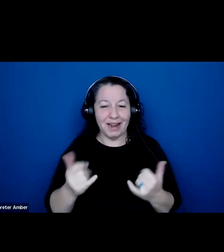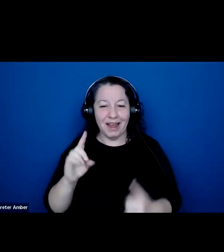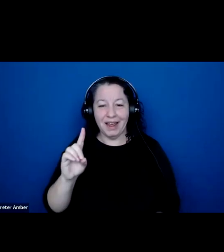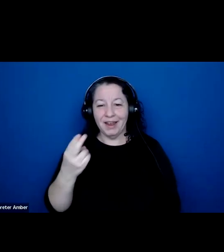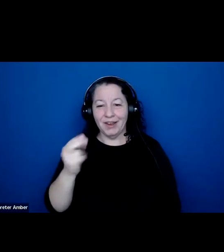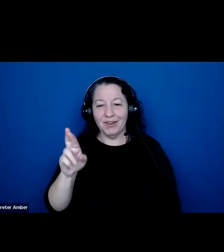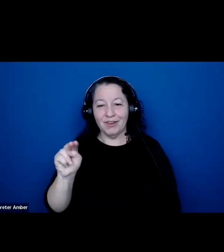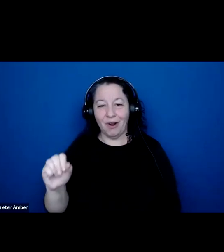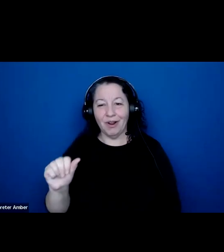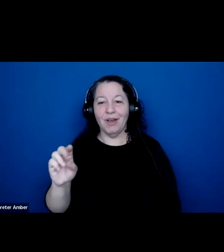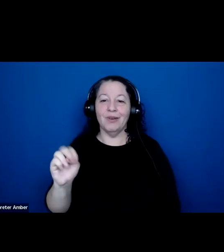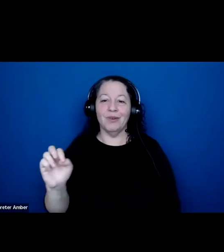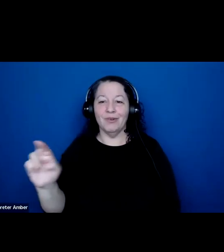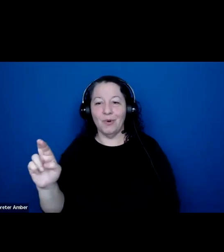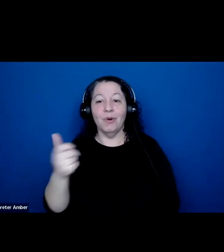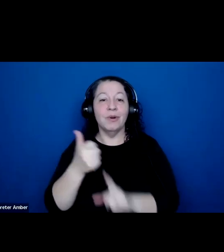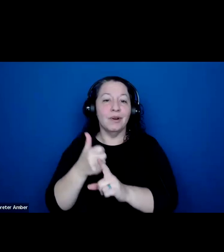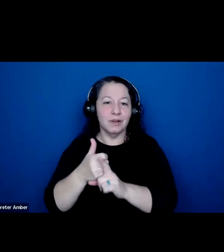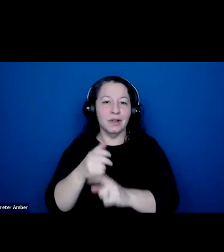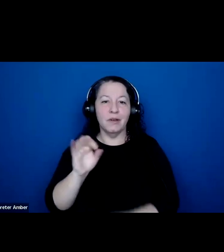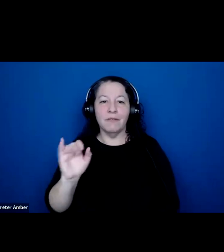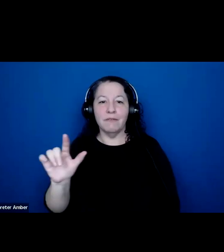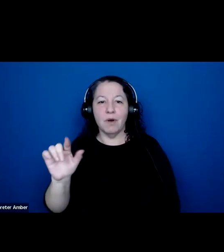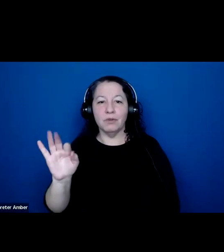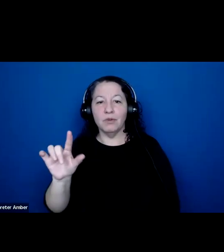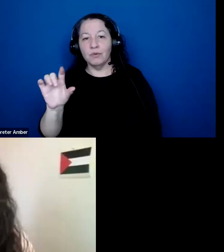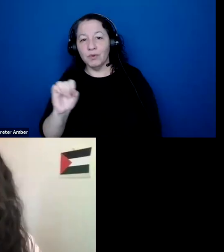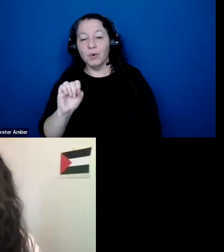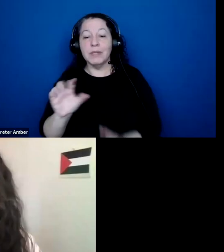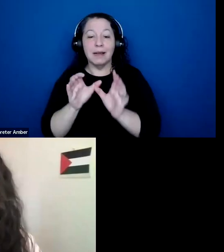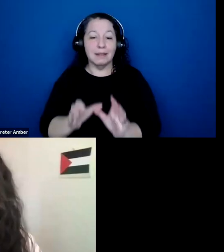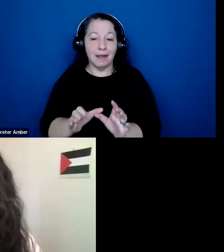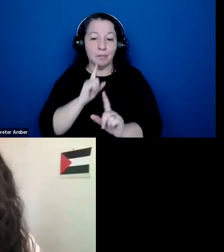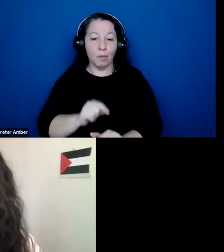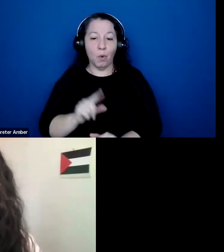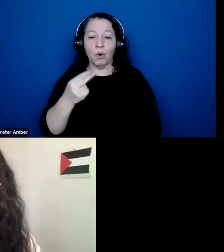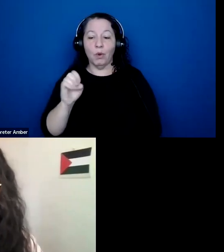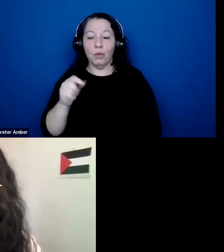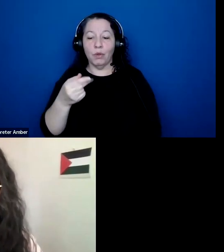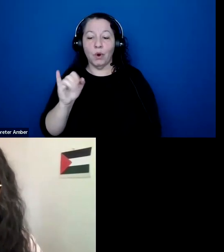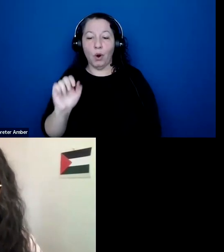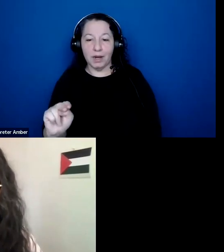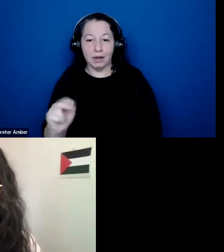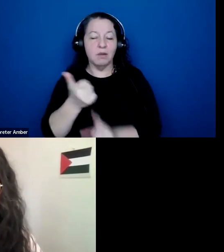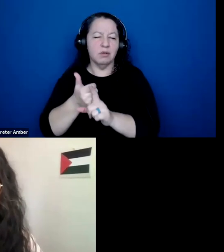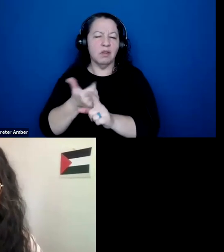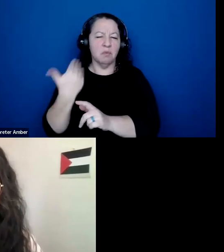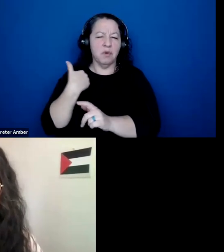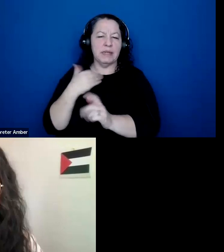Dharna is a fossil fuels and climate reporter at the Guardian. She was previously a climate producer and reporter at the Boston Globe.